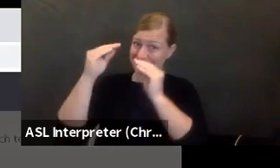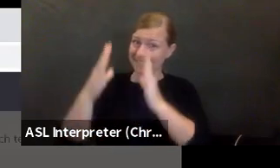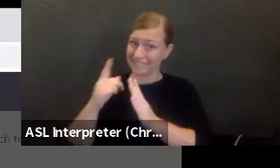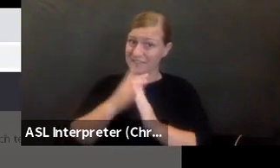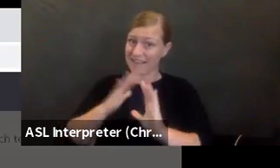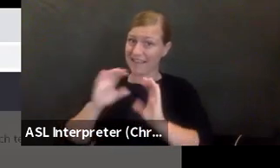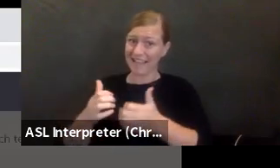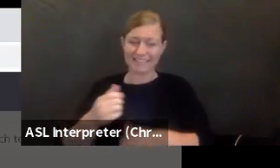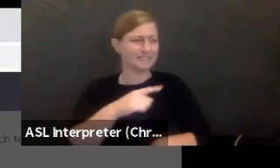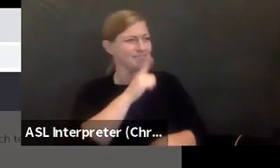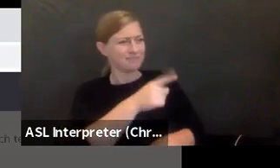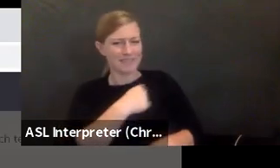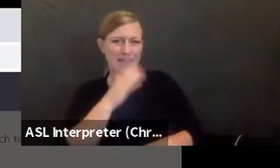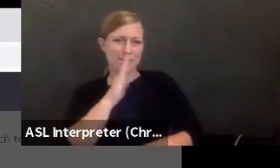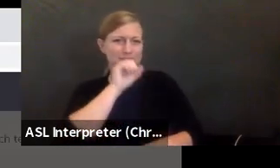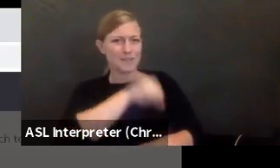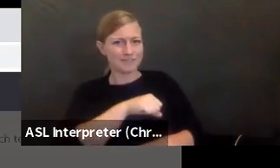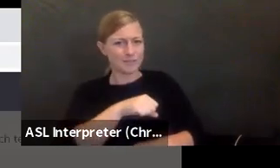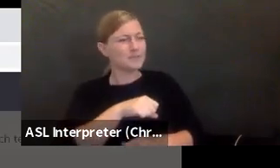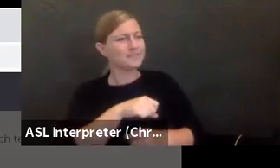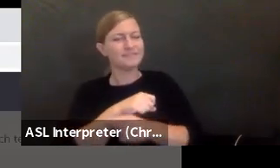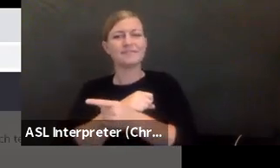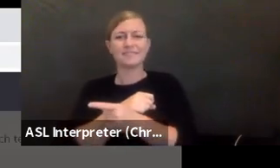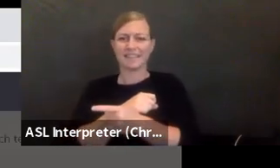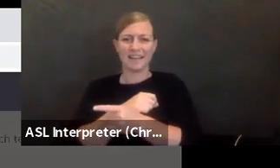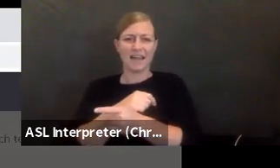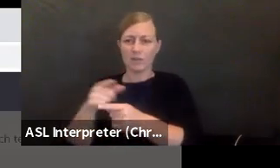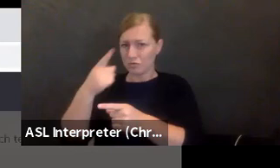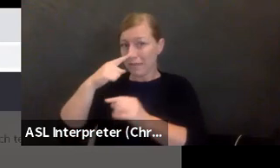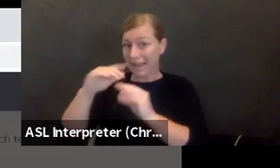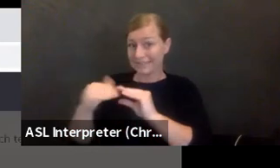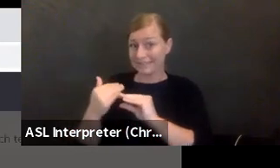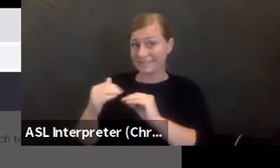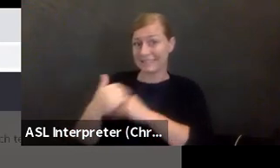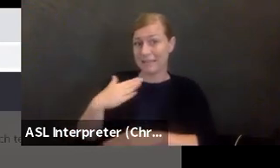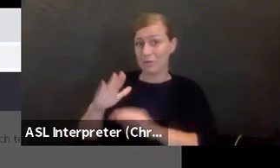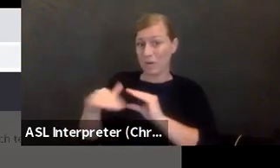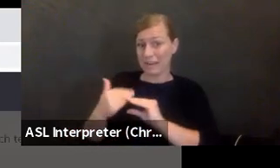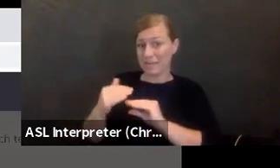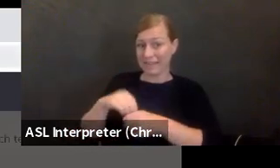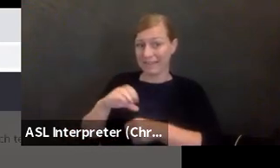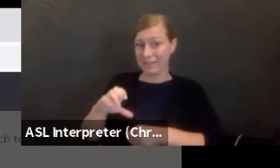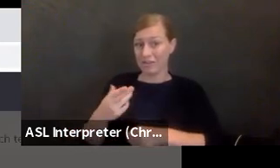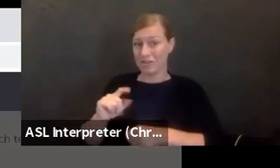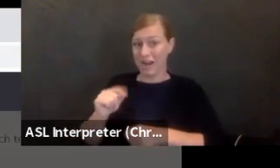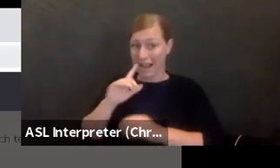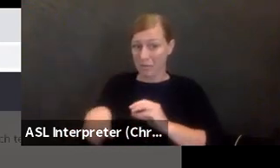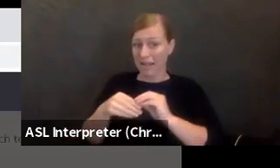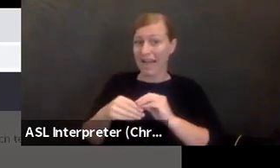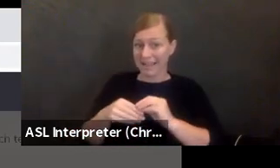And then it wants me to ask students but I can skip this step and add teachers. Jeff, would you like to be a teacher in my class? JEFF: